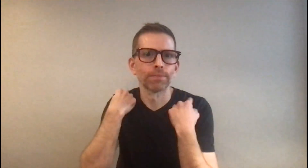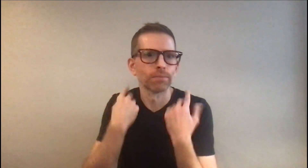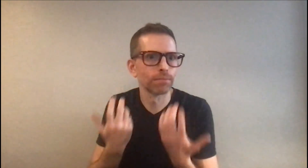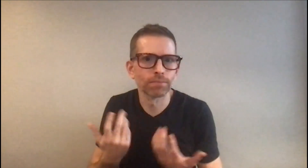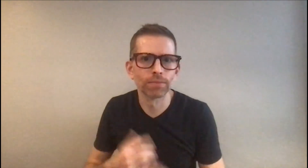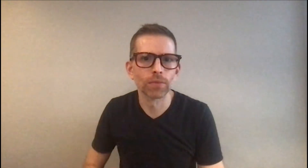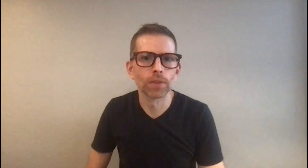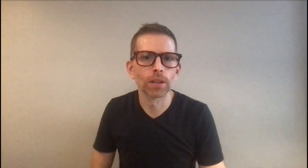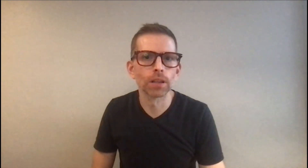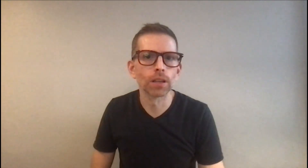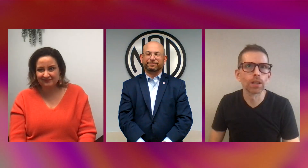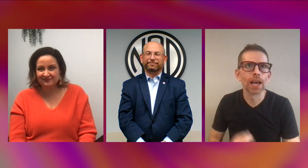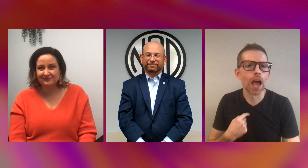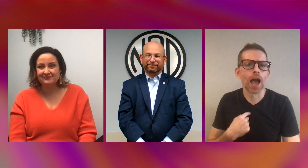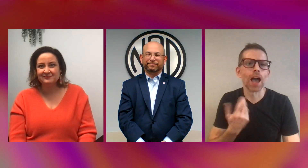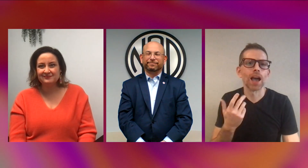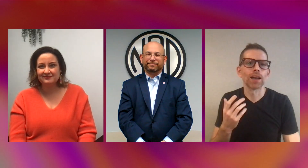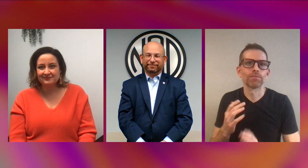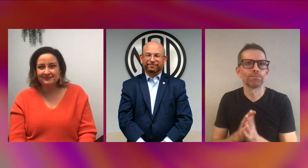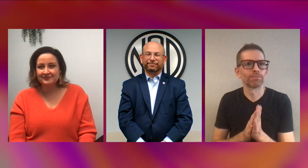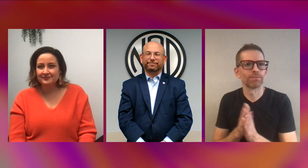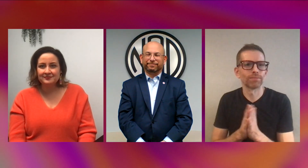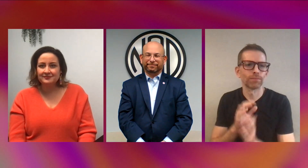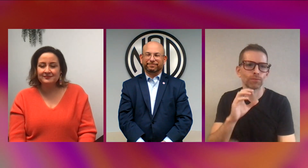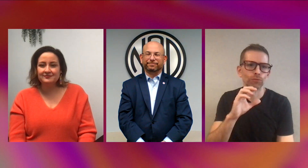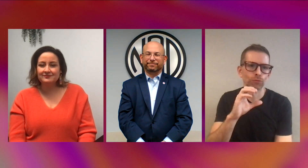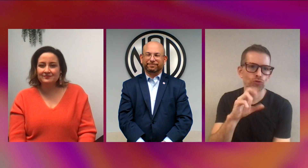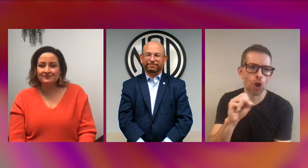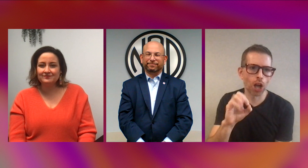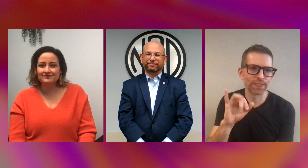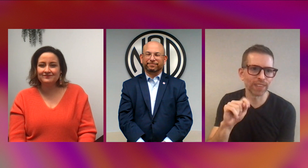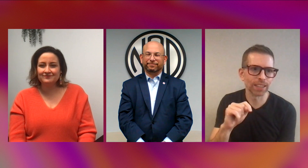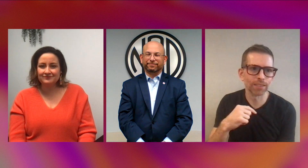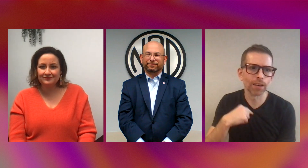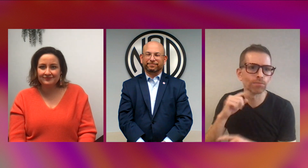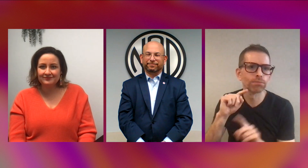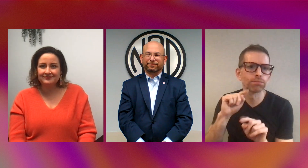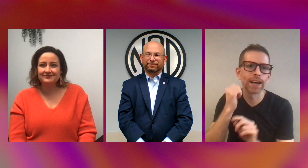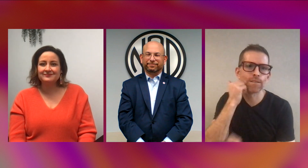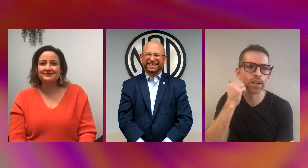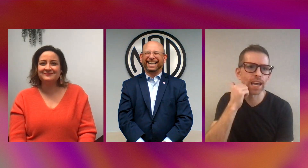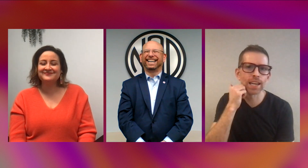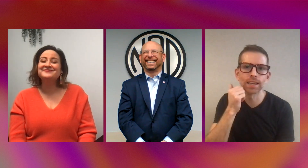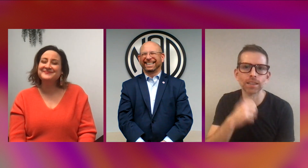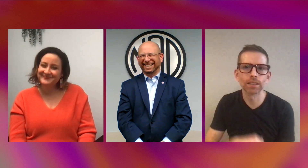I'm also a CrossFit junkie. I go to classes every day and the coaches don't sign.